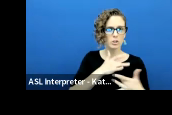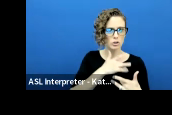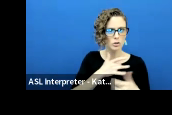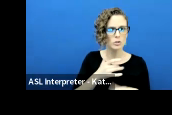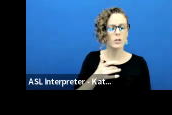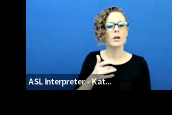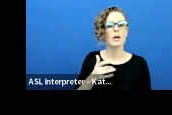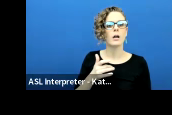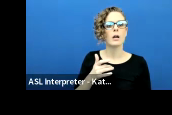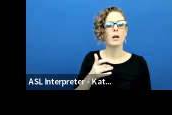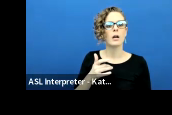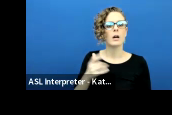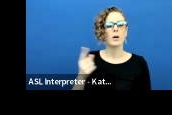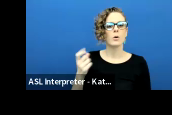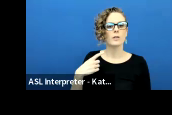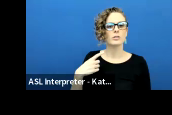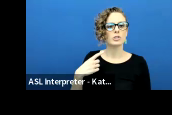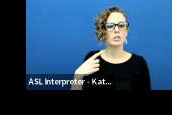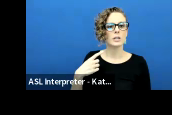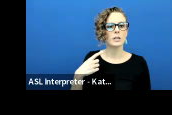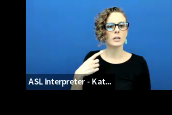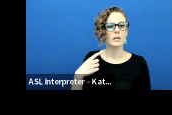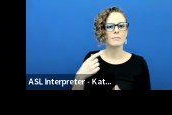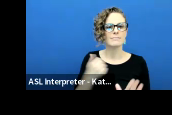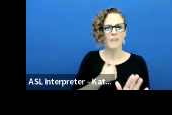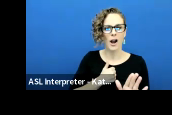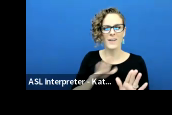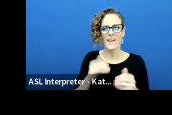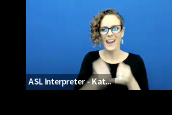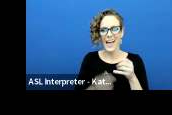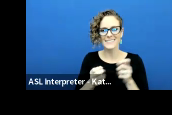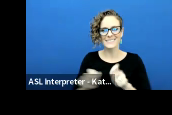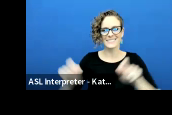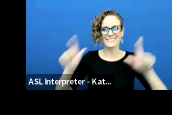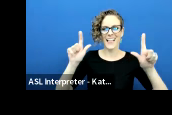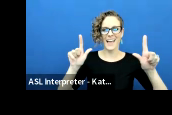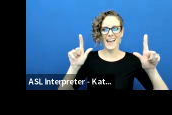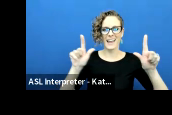all done we're sharing your last slide with your information on there so it